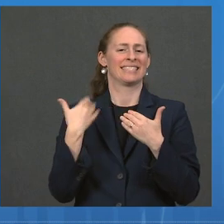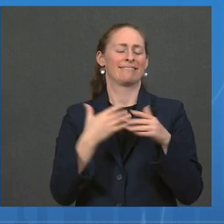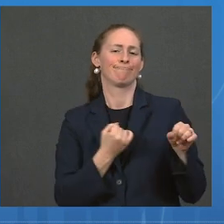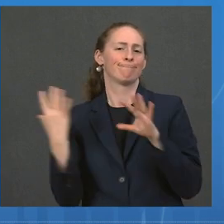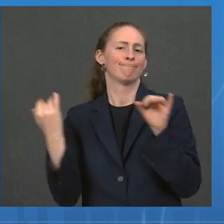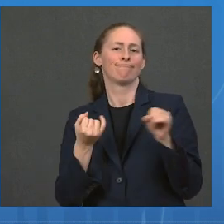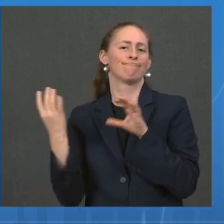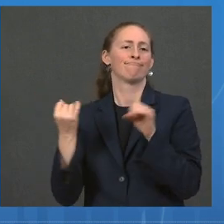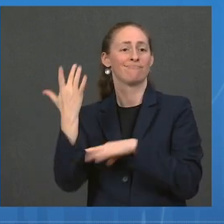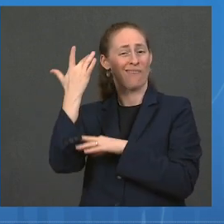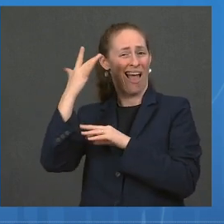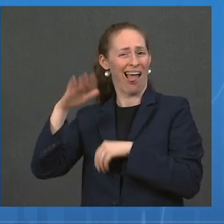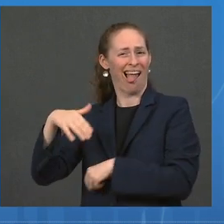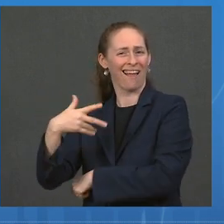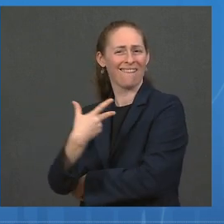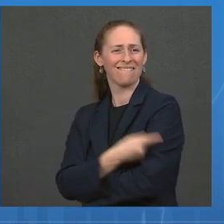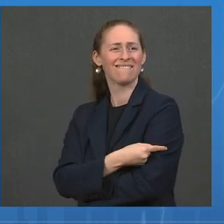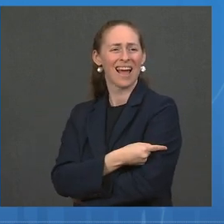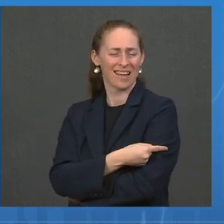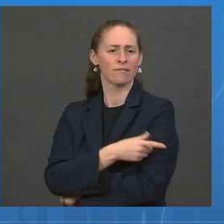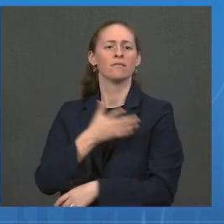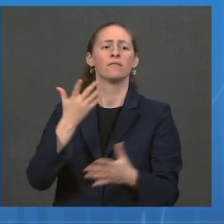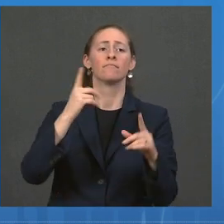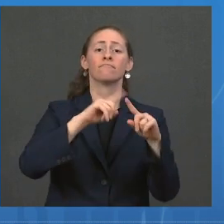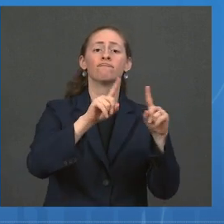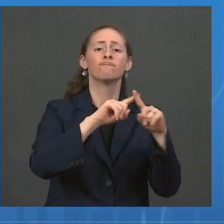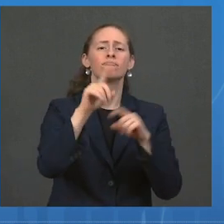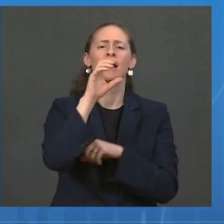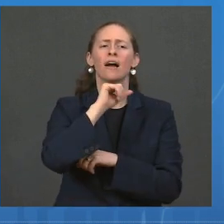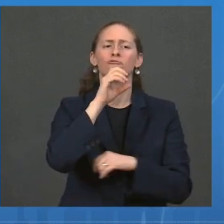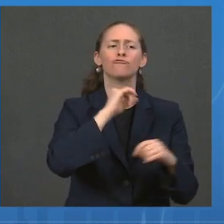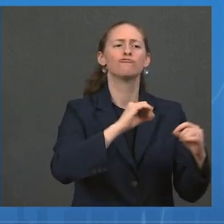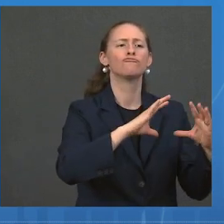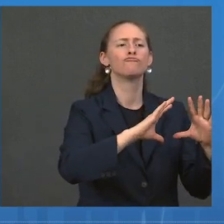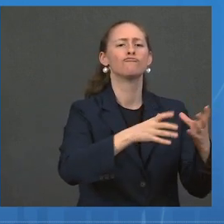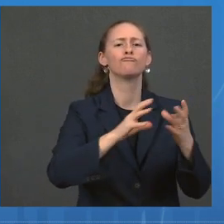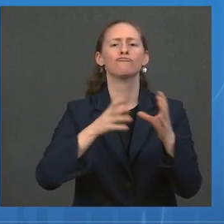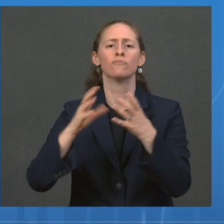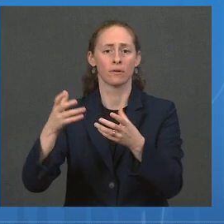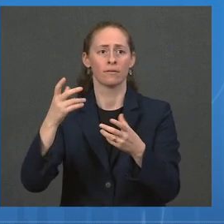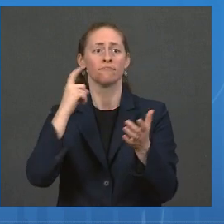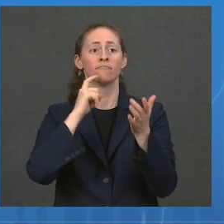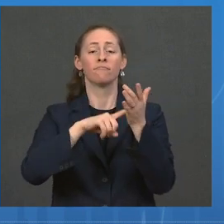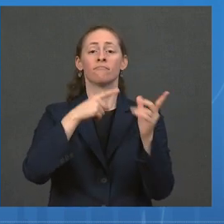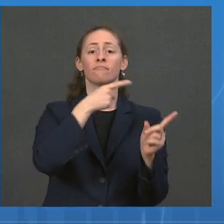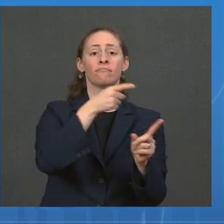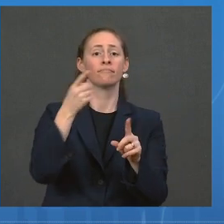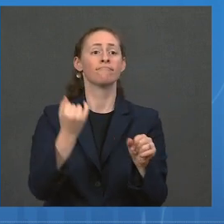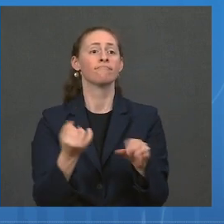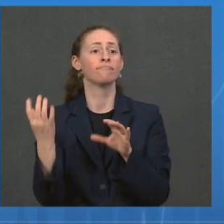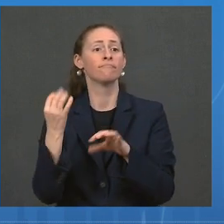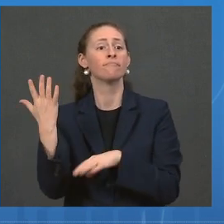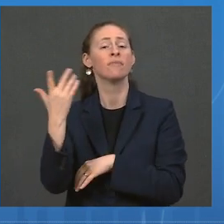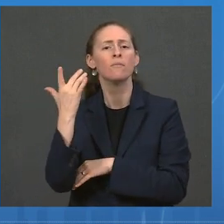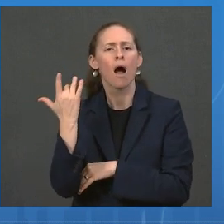For all age groups, the COVID-19-associated hospitalization rate is markedly higher in those who are unvaccinated: